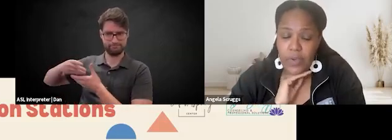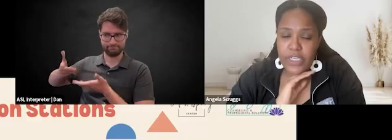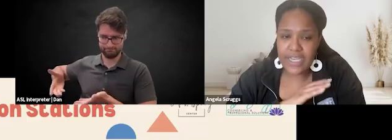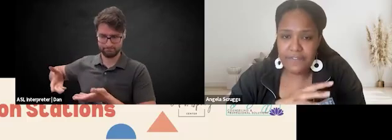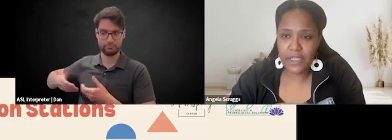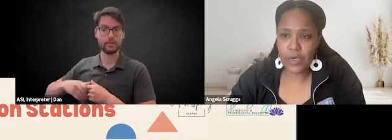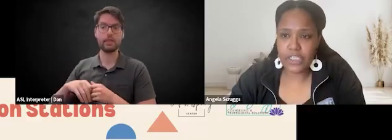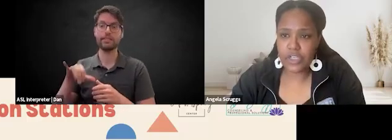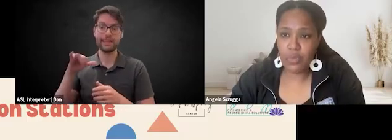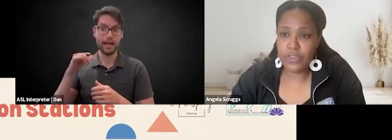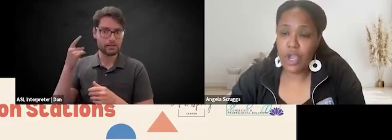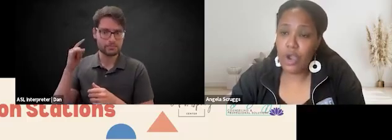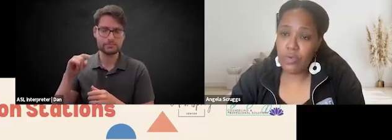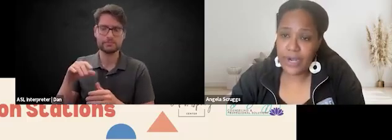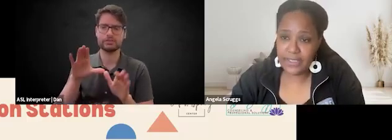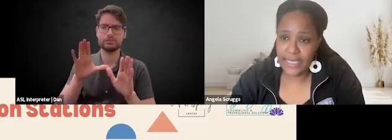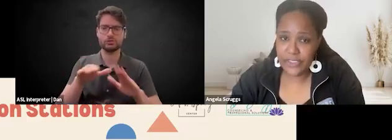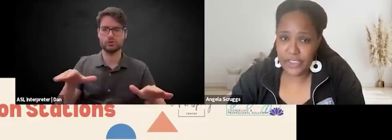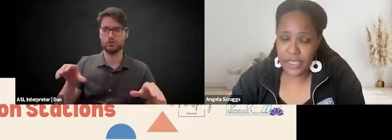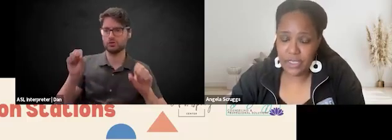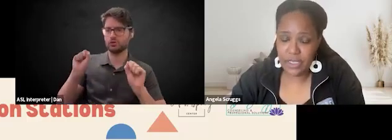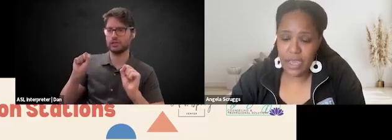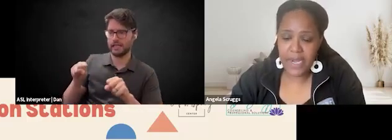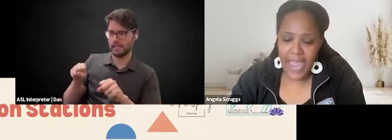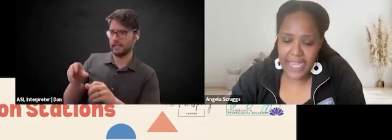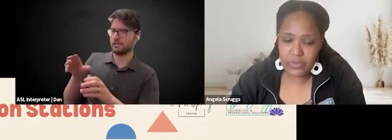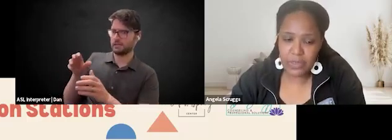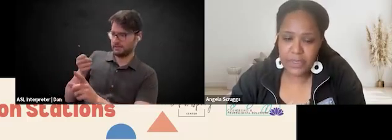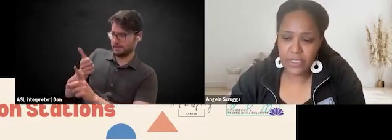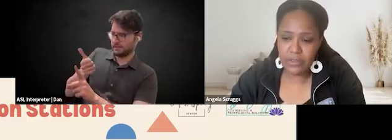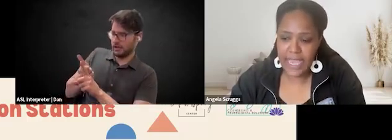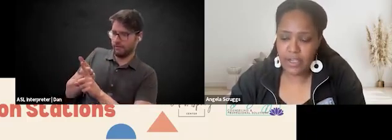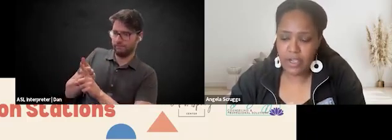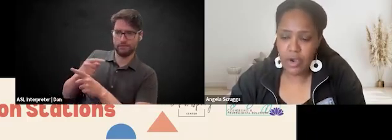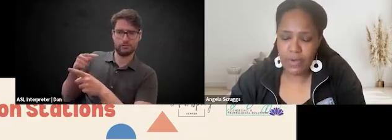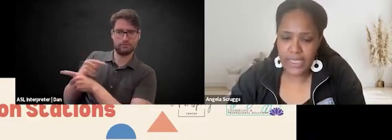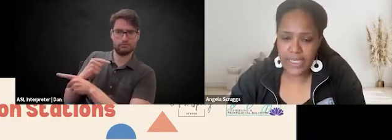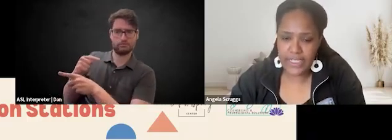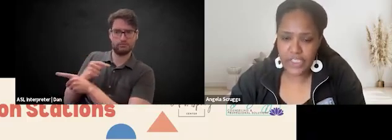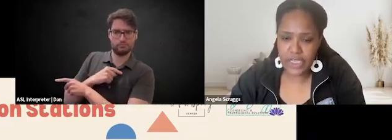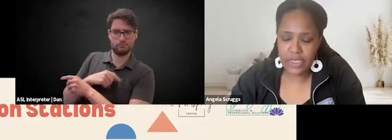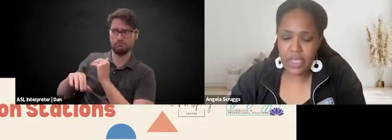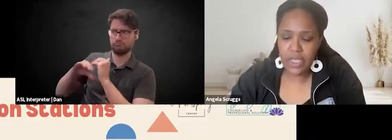We definitely wanna start with co-regulation, but as we build that co-regulation,